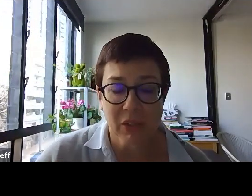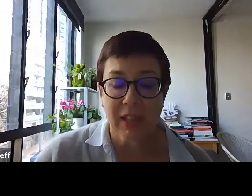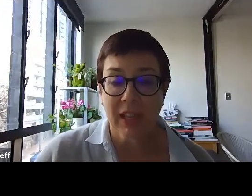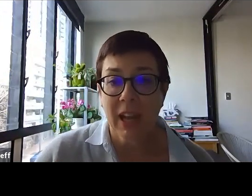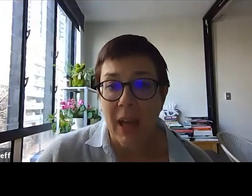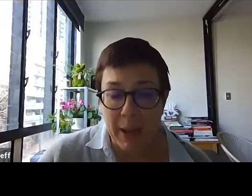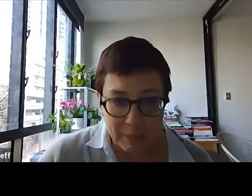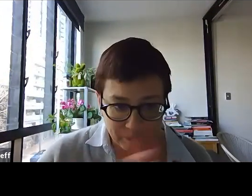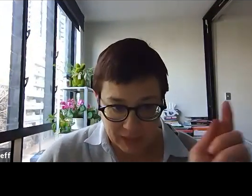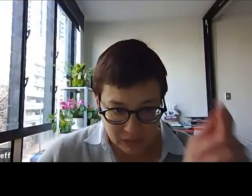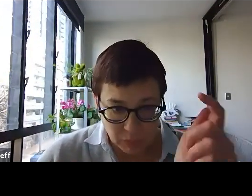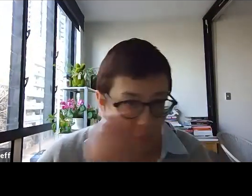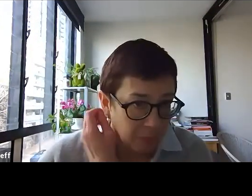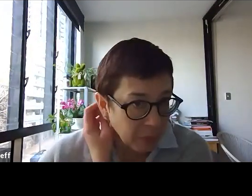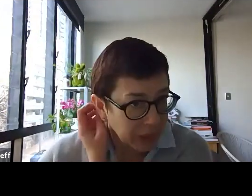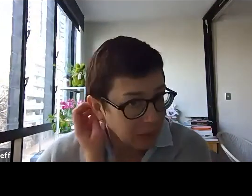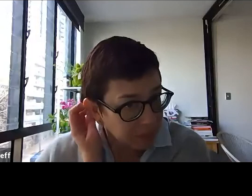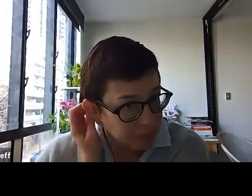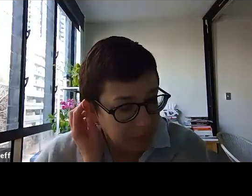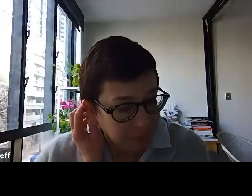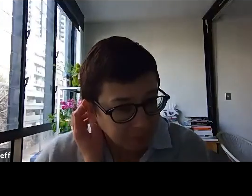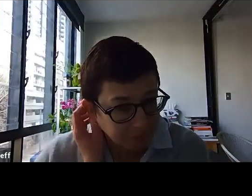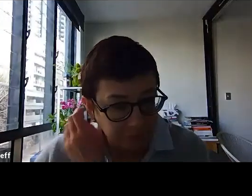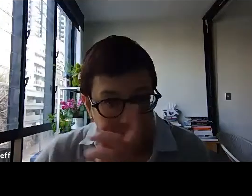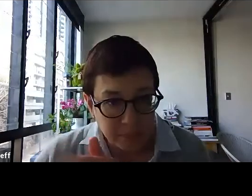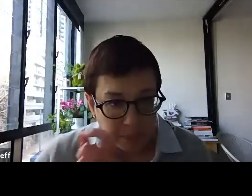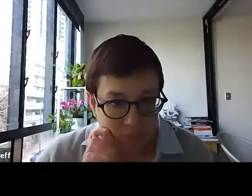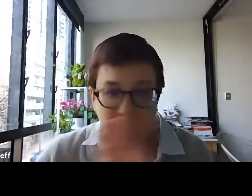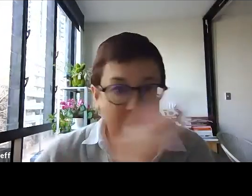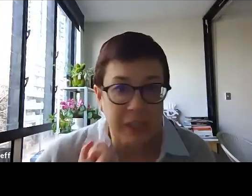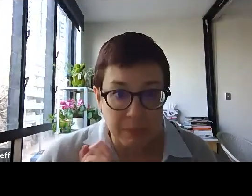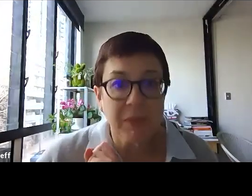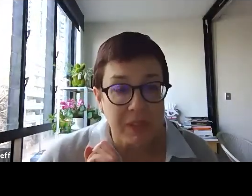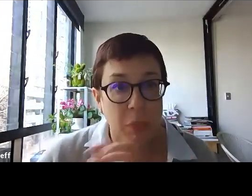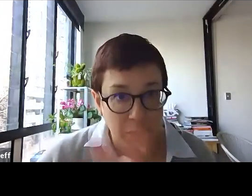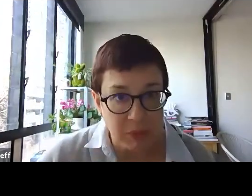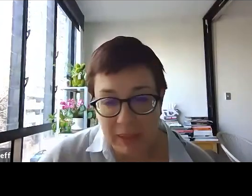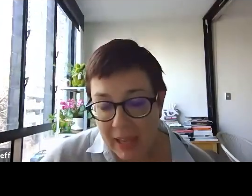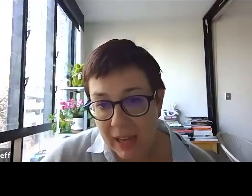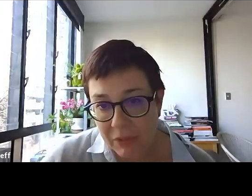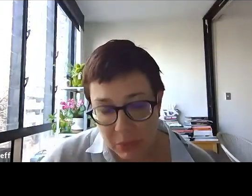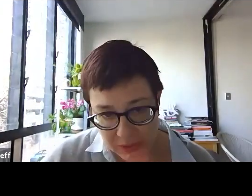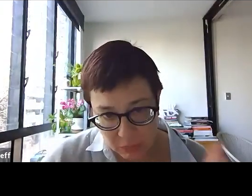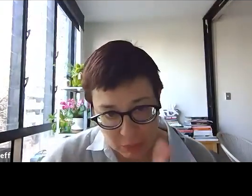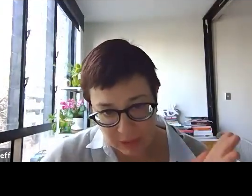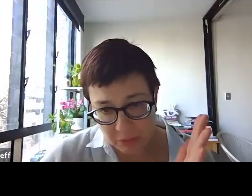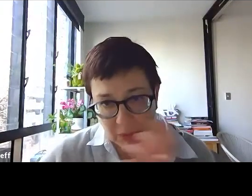publishing as much of this as we possibly can. It will be there to